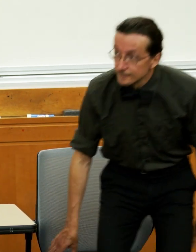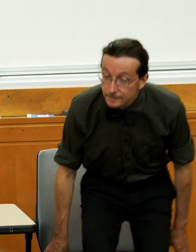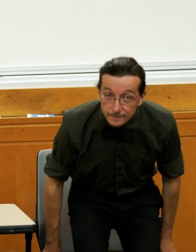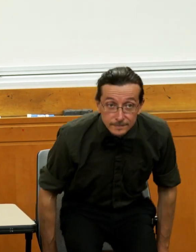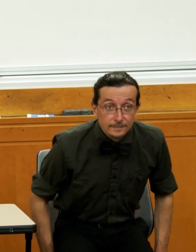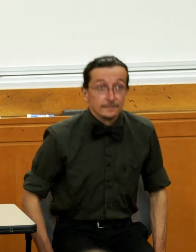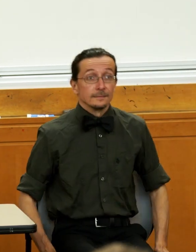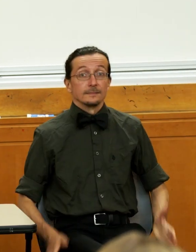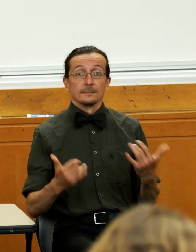Questions for Britney Wilson?